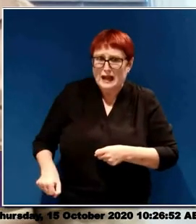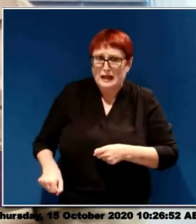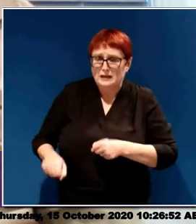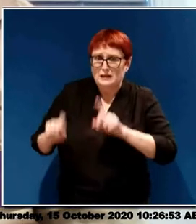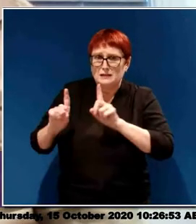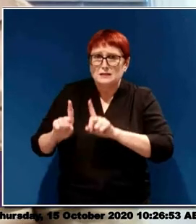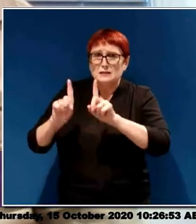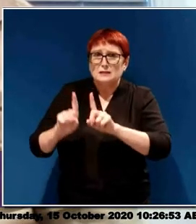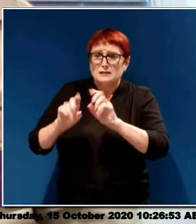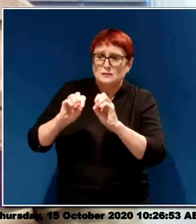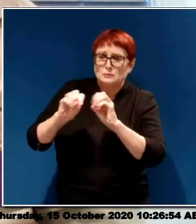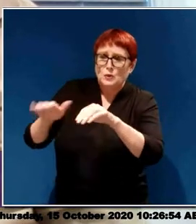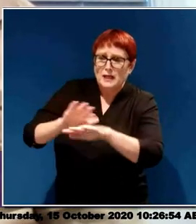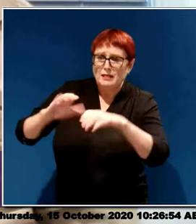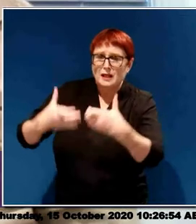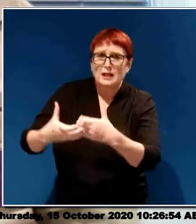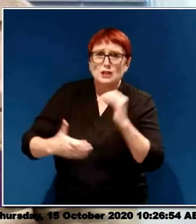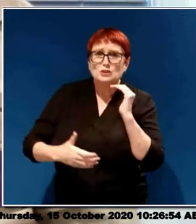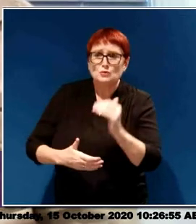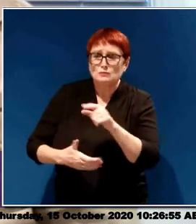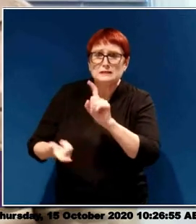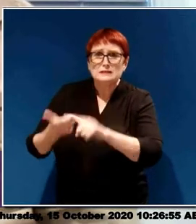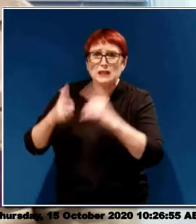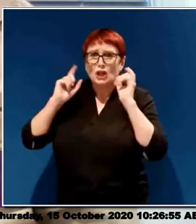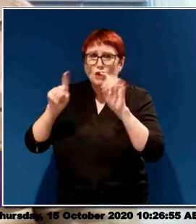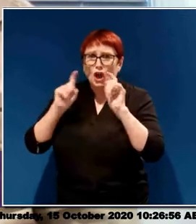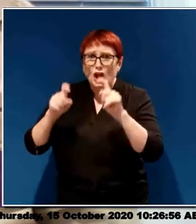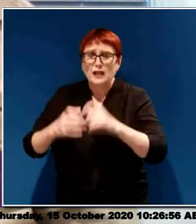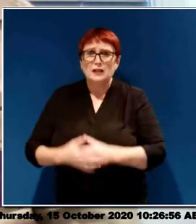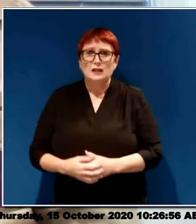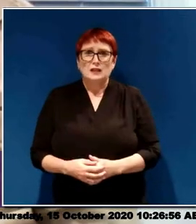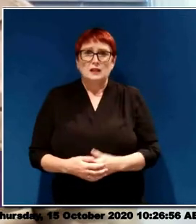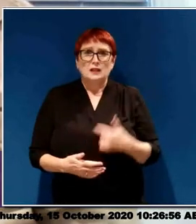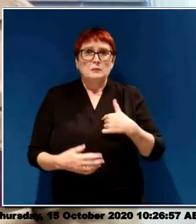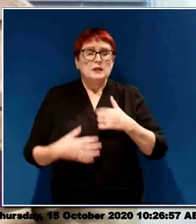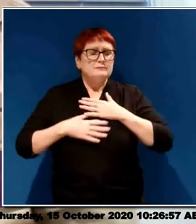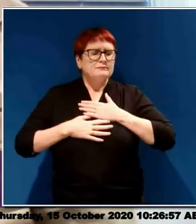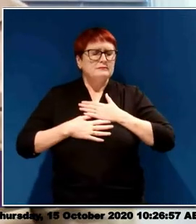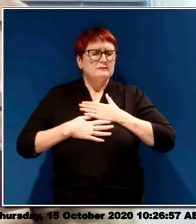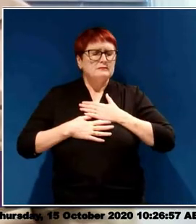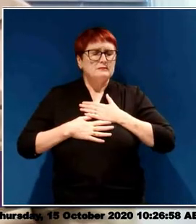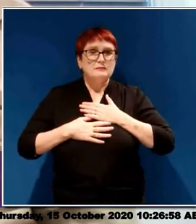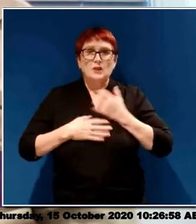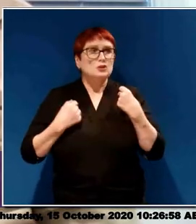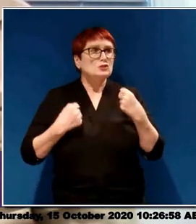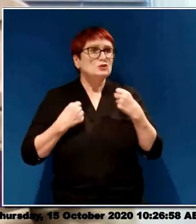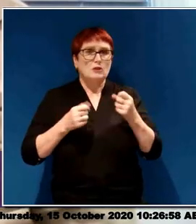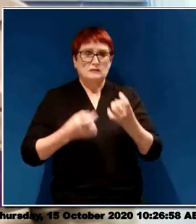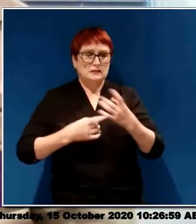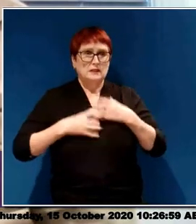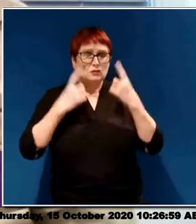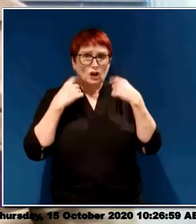You'd have to leave him there. Even I'd drive down the road with tears in my eyes because it was horrible.